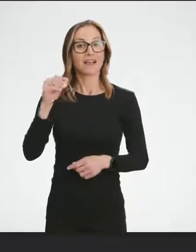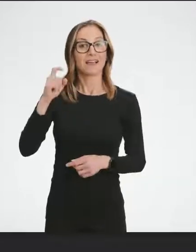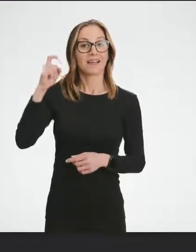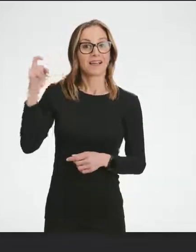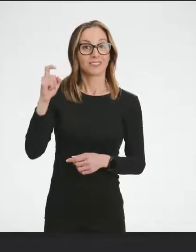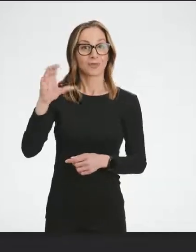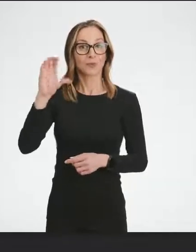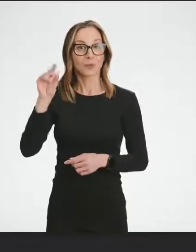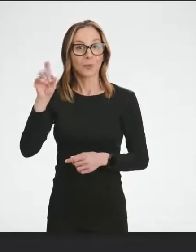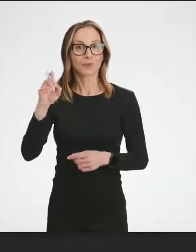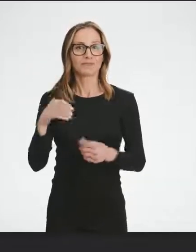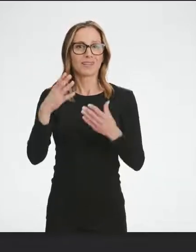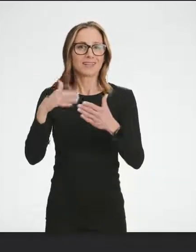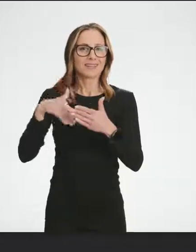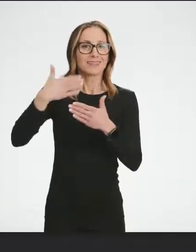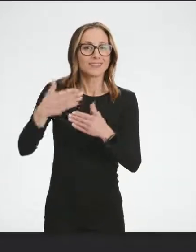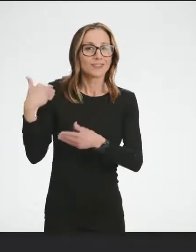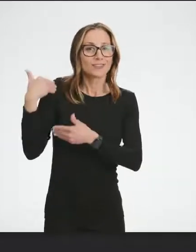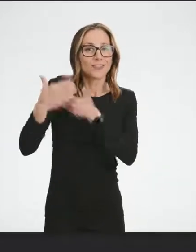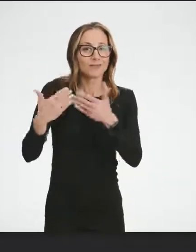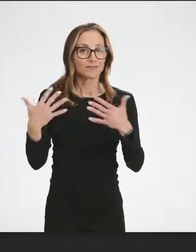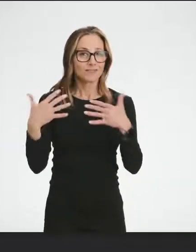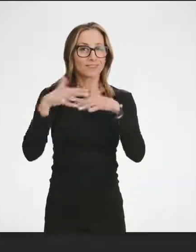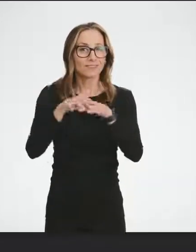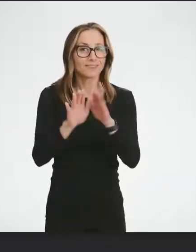platform to help you build apps for all of our products.